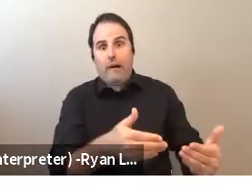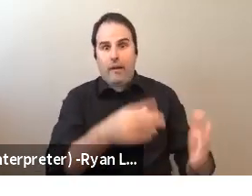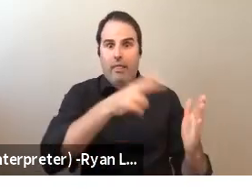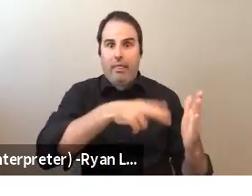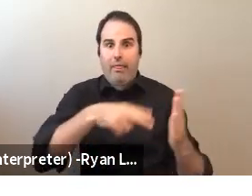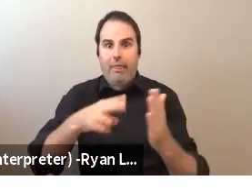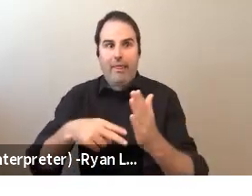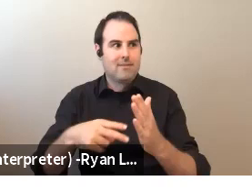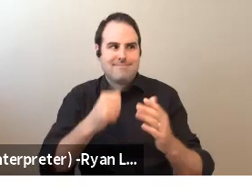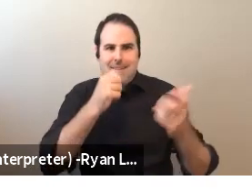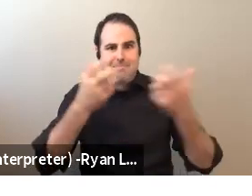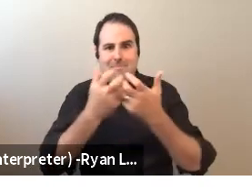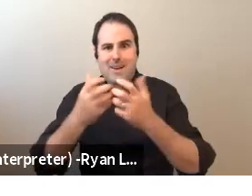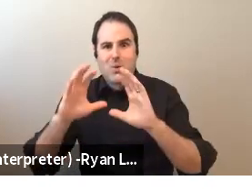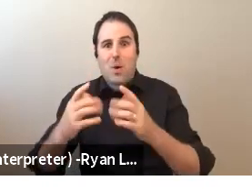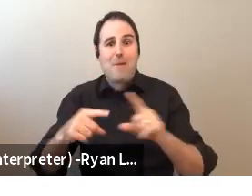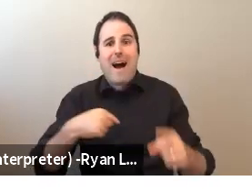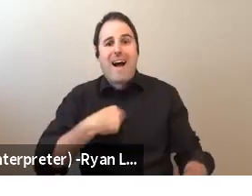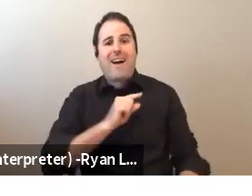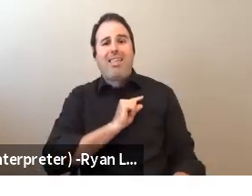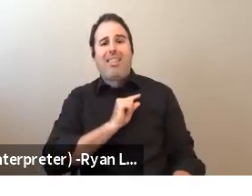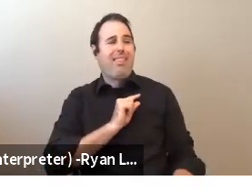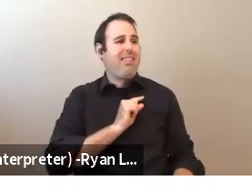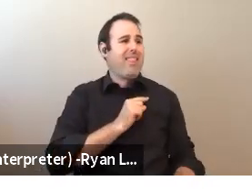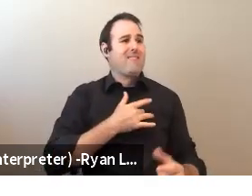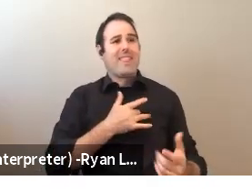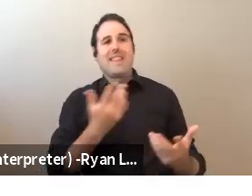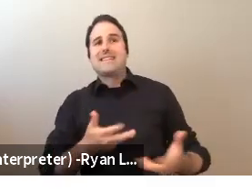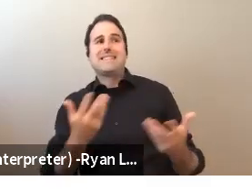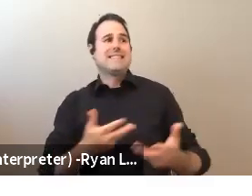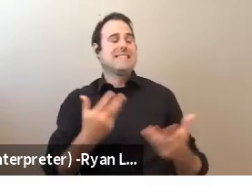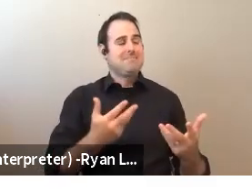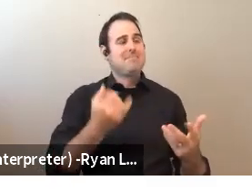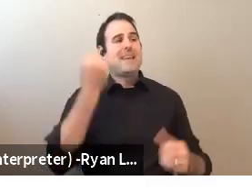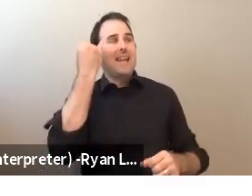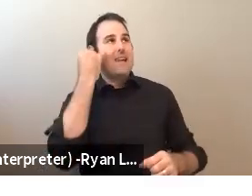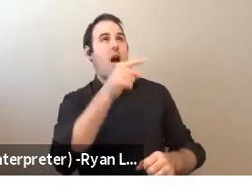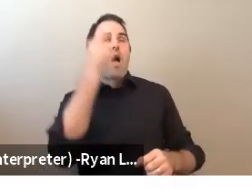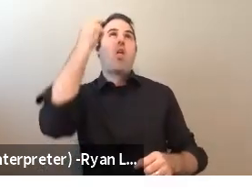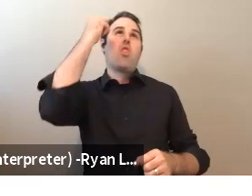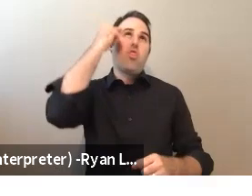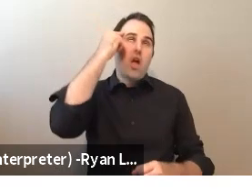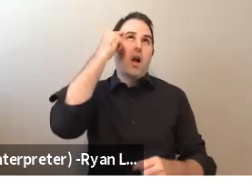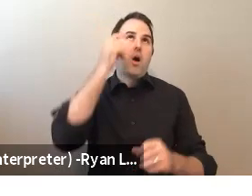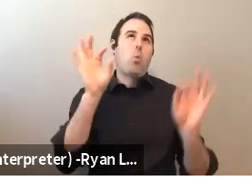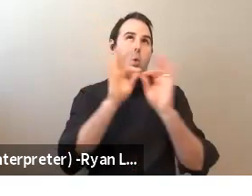Sally Potter: I just felt like well they'll probably be more satisfied if they think that their, their book was worth it. You could